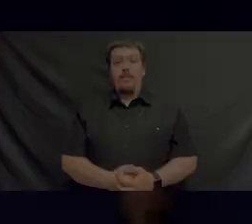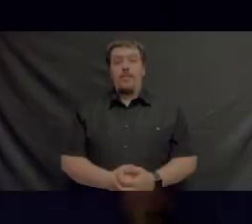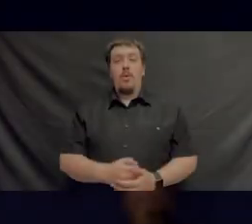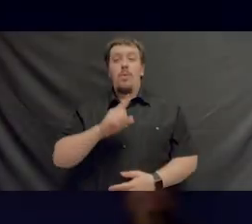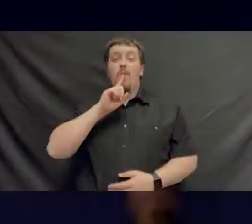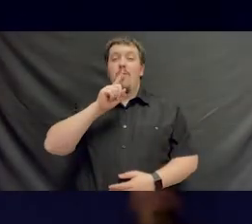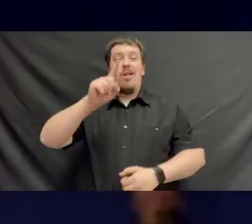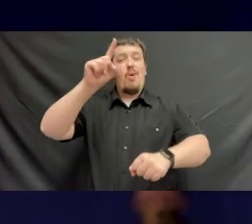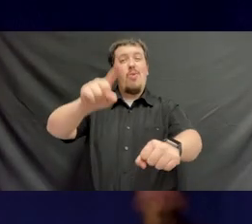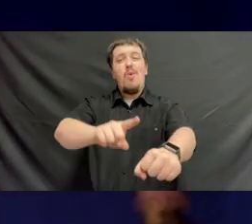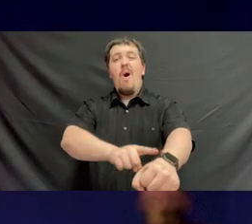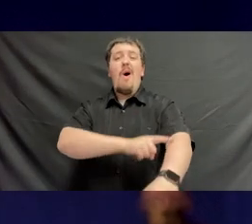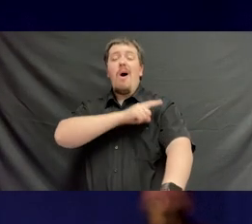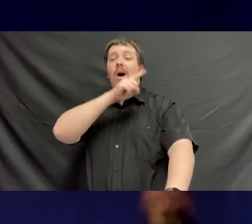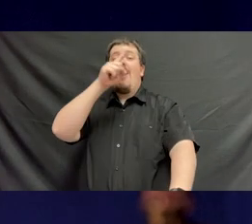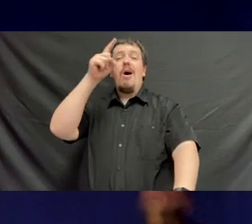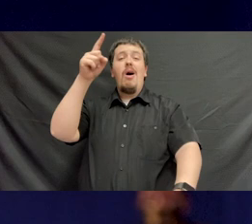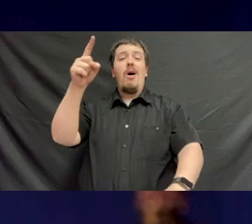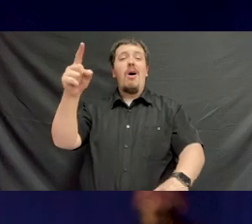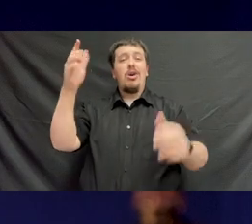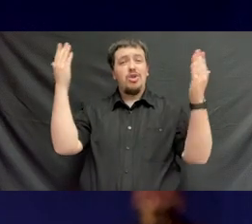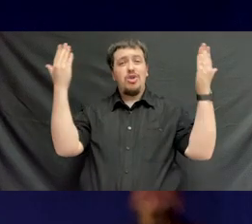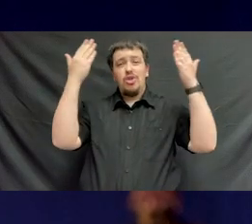It's been a long dark night